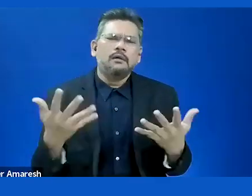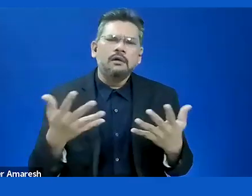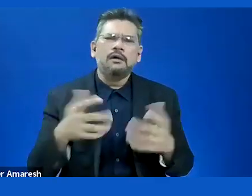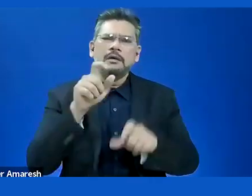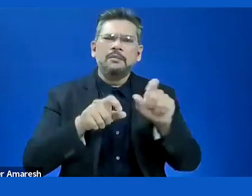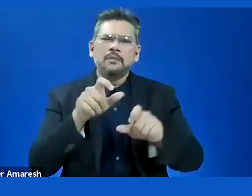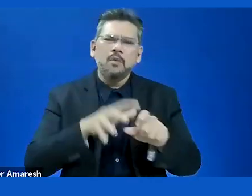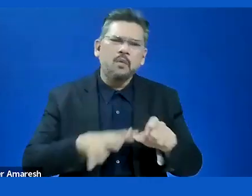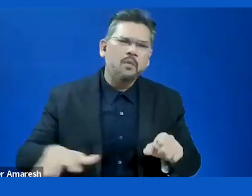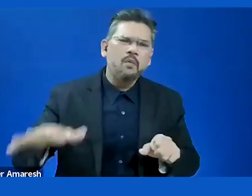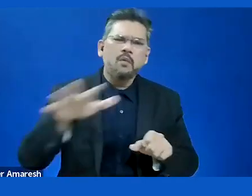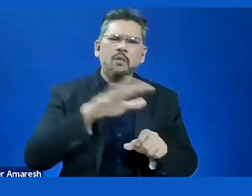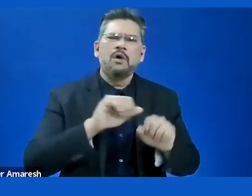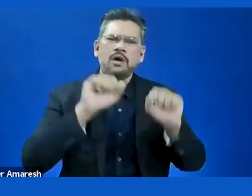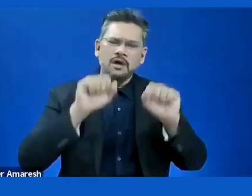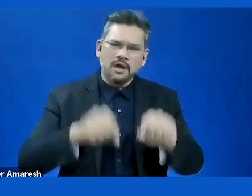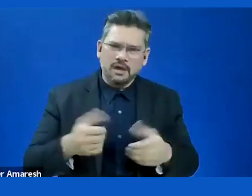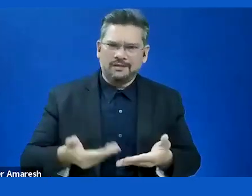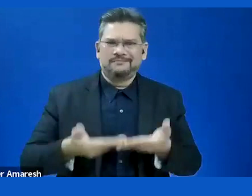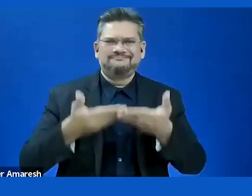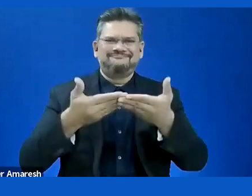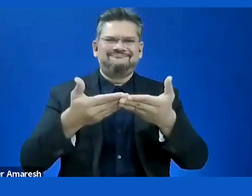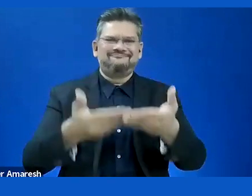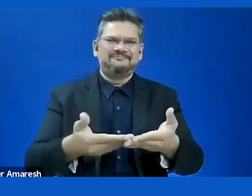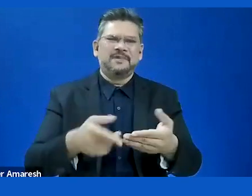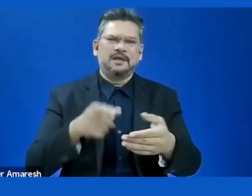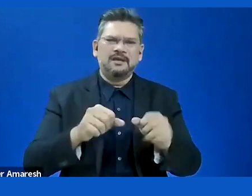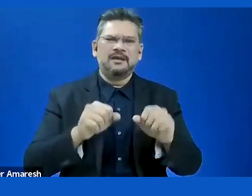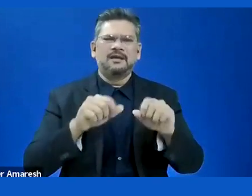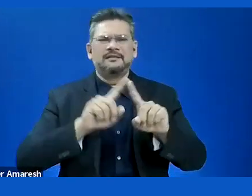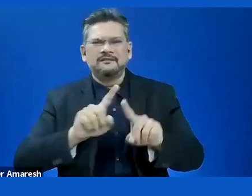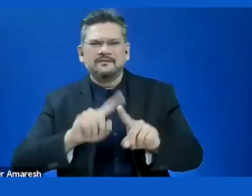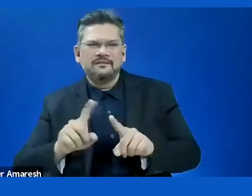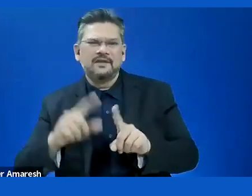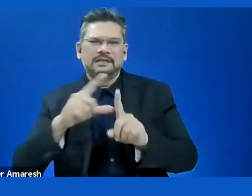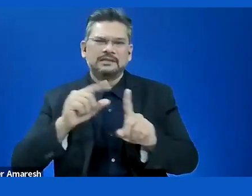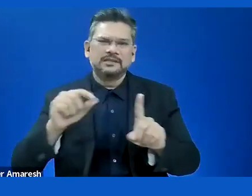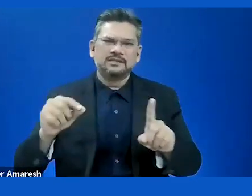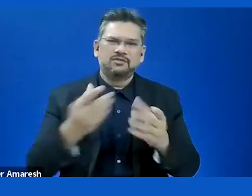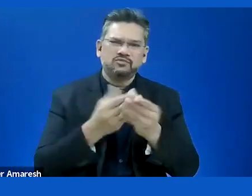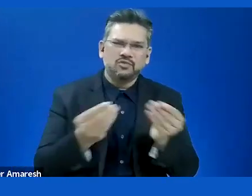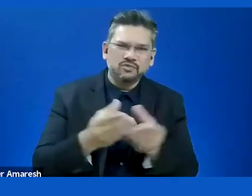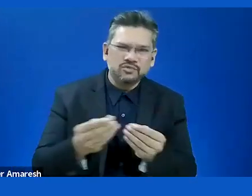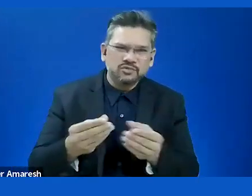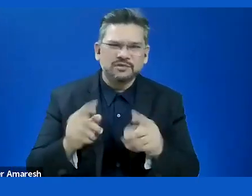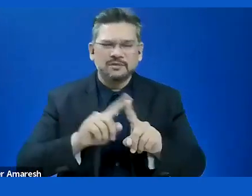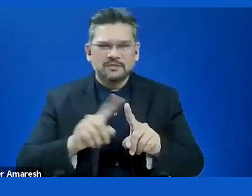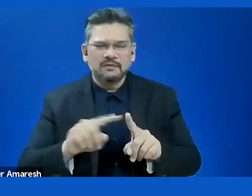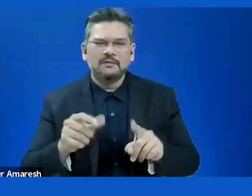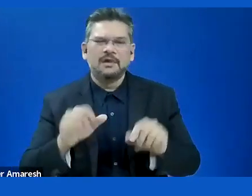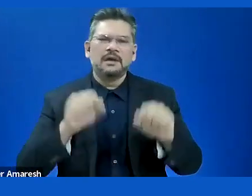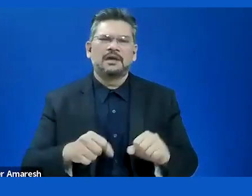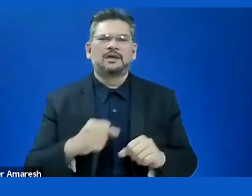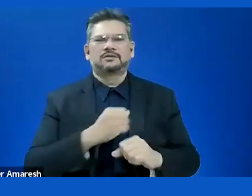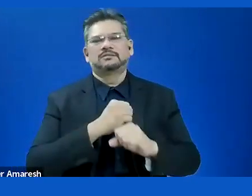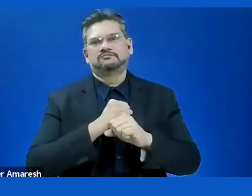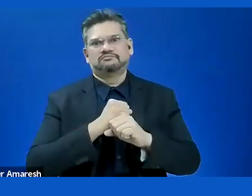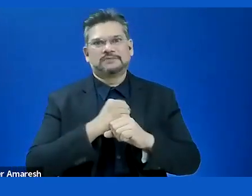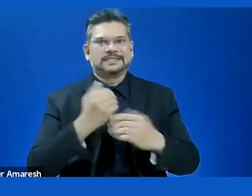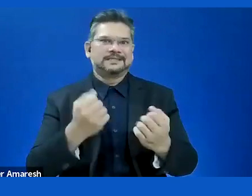friendly digital identity solution. Enabling them to access public and private services online. This